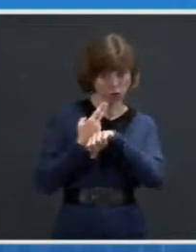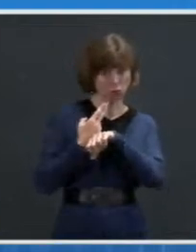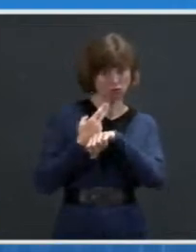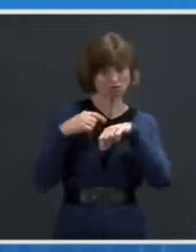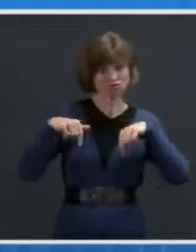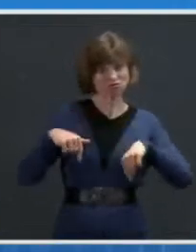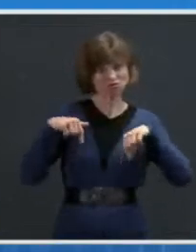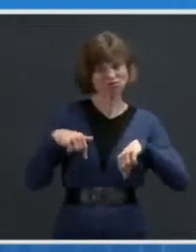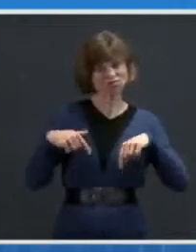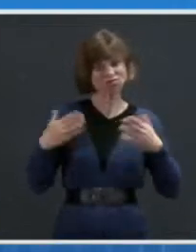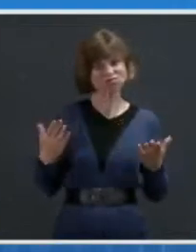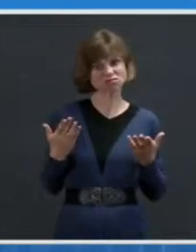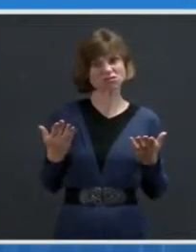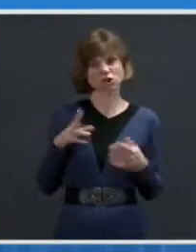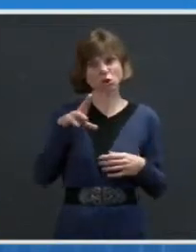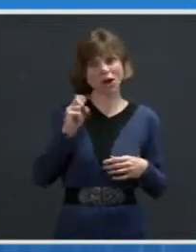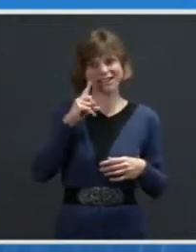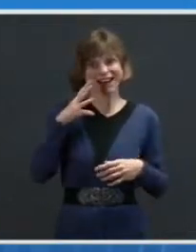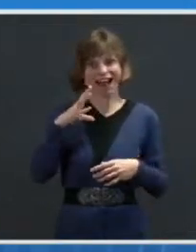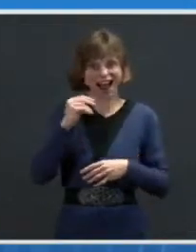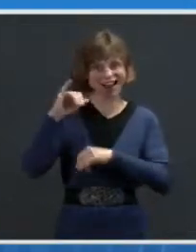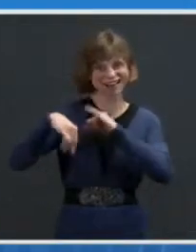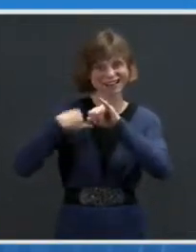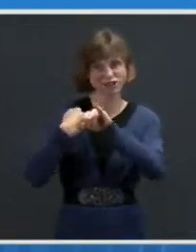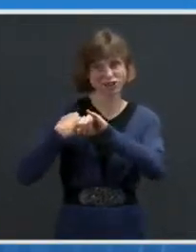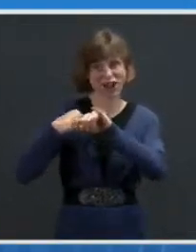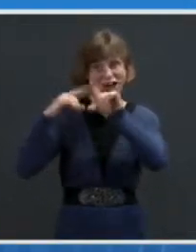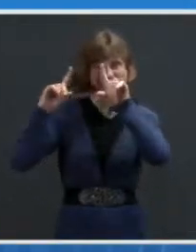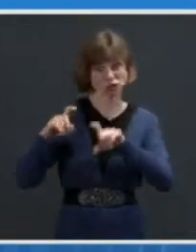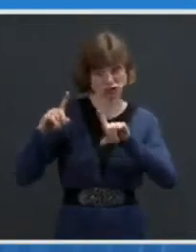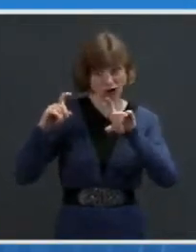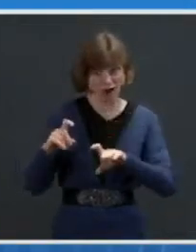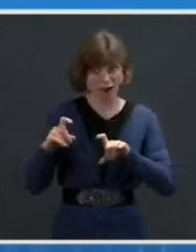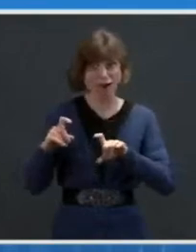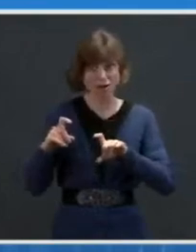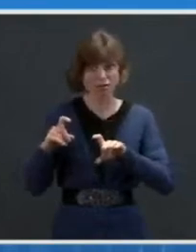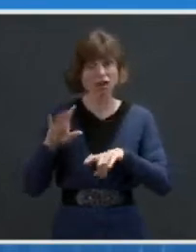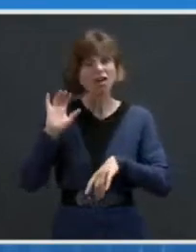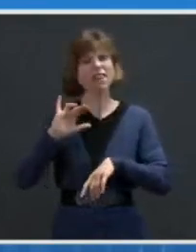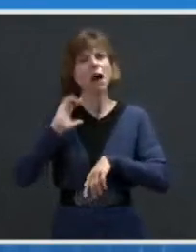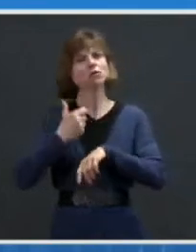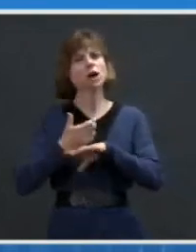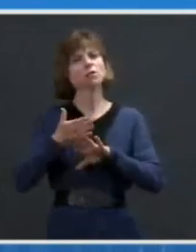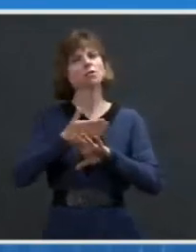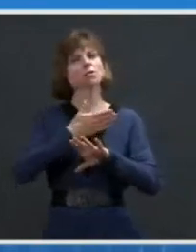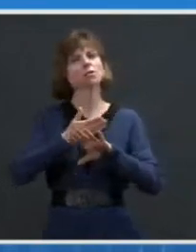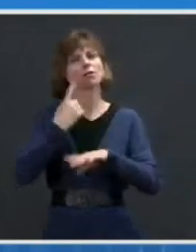RESEARCH CENTER. THE UTILIZATION BY J&J OF THE